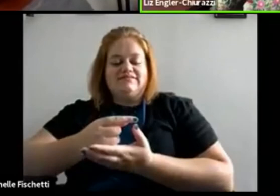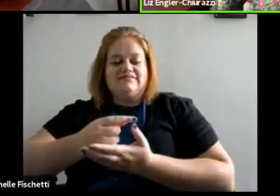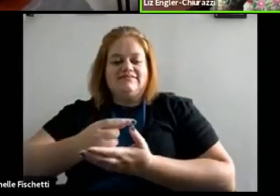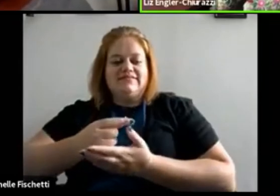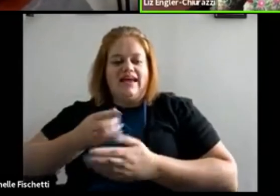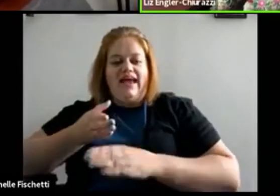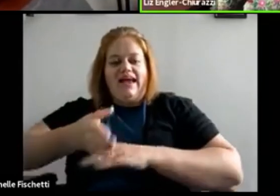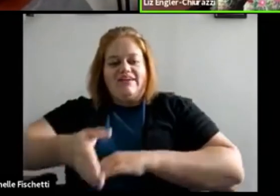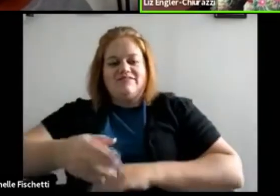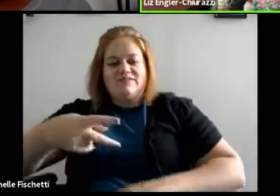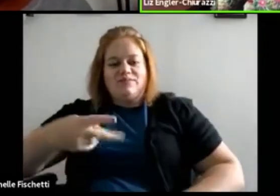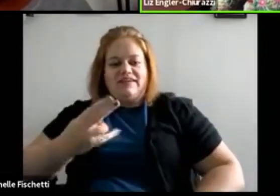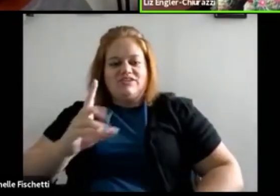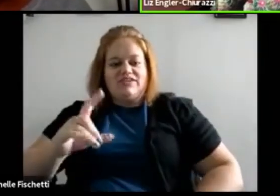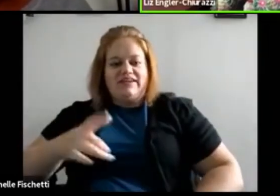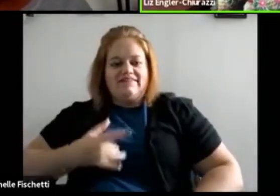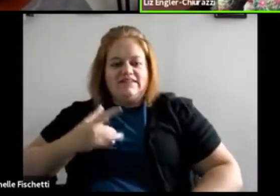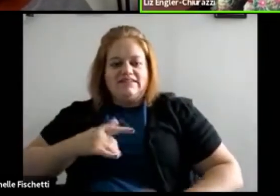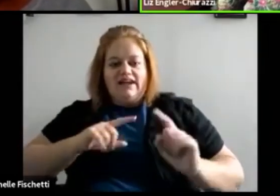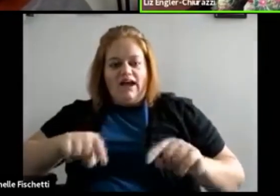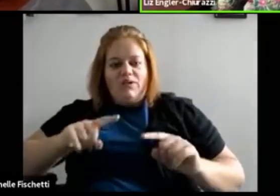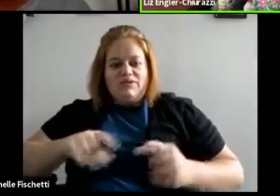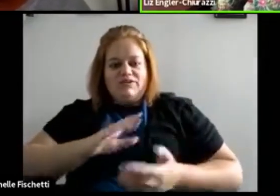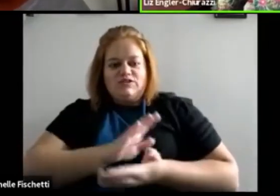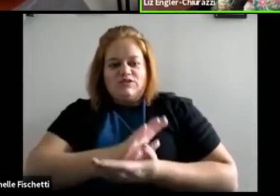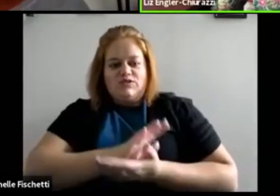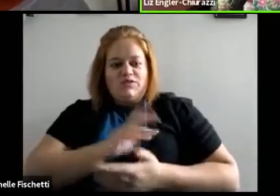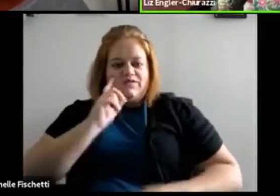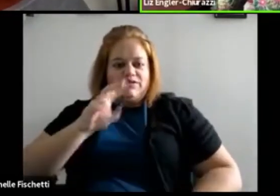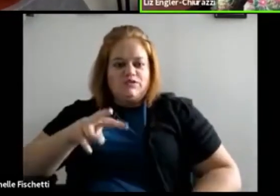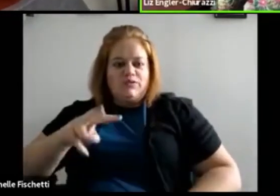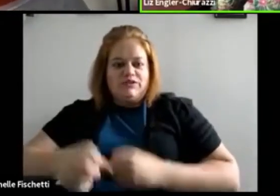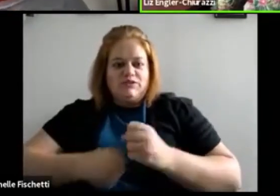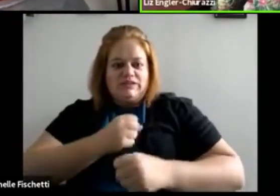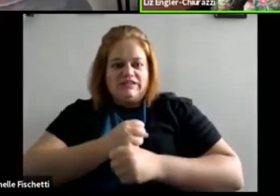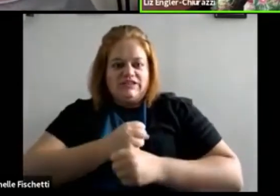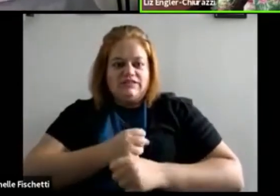there's a lot of education and a lot of training because this